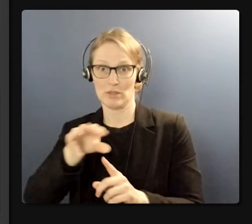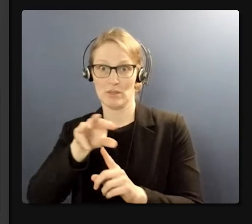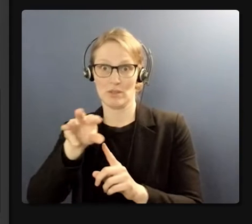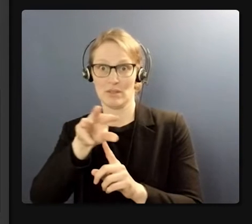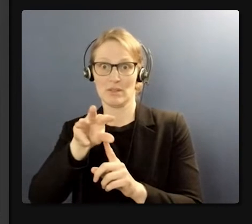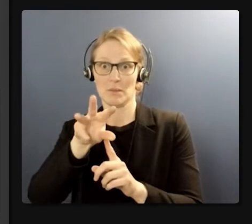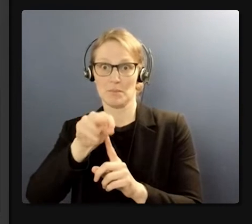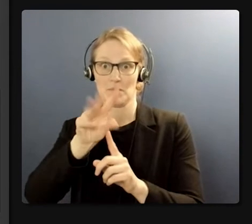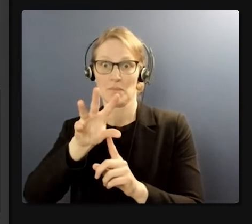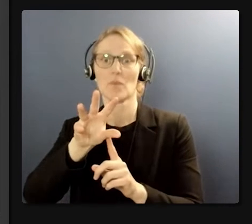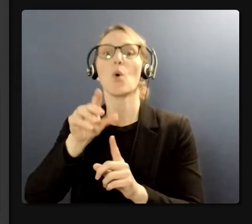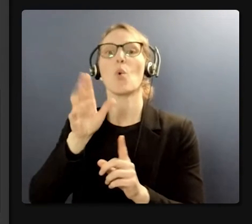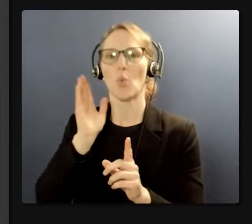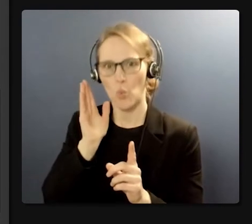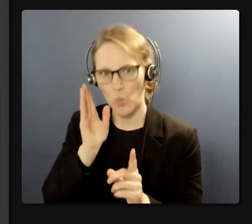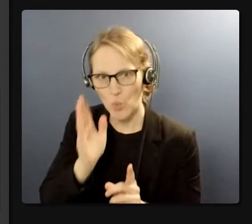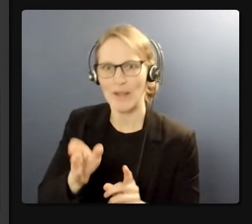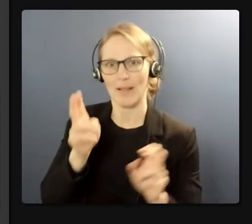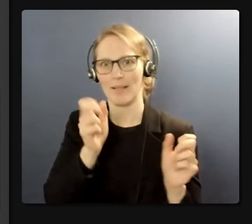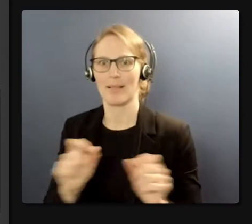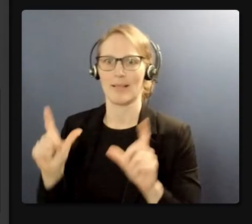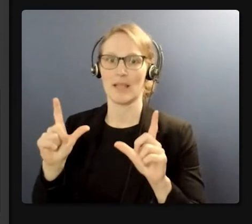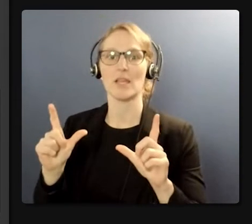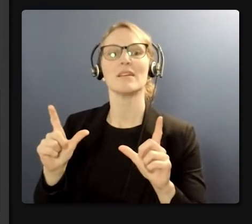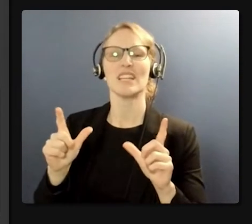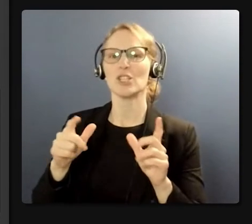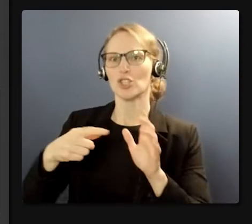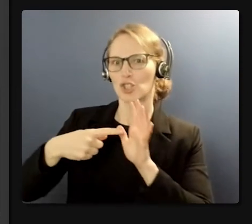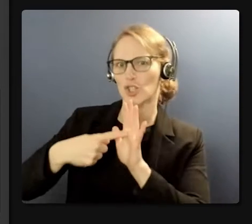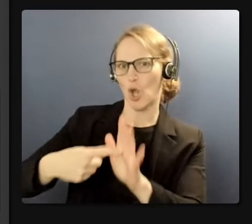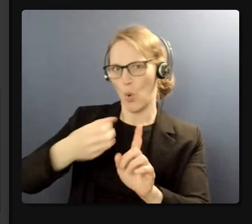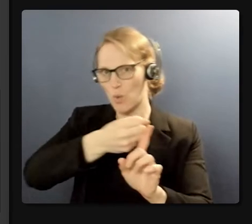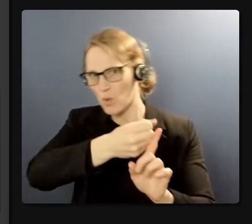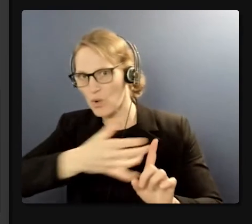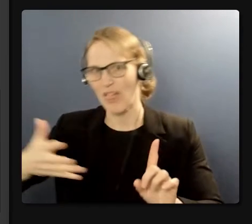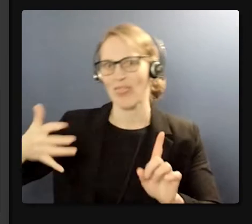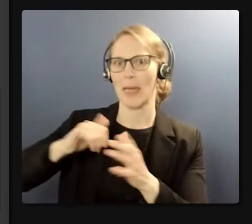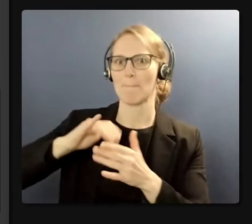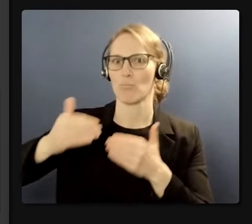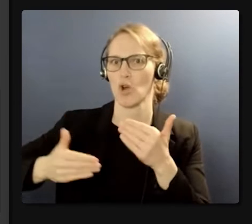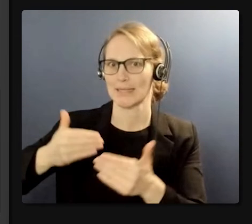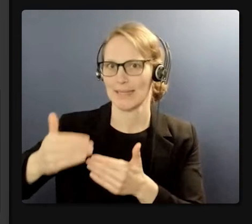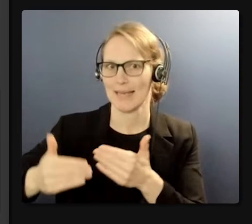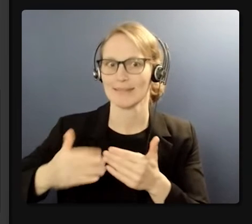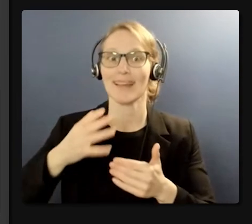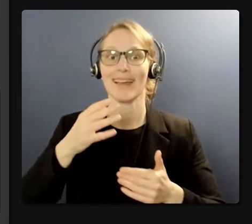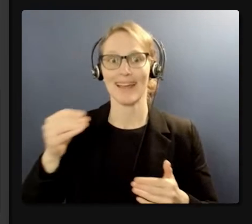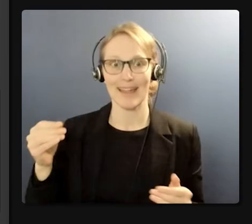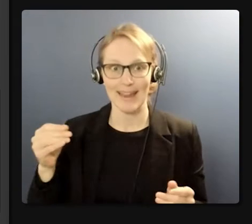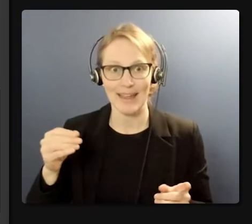Where this detail, this process is showed, and in this case, it's actually shown in the community.